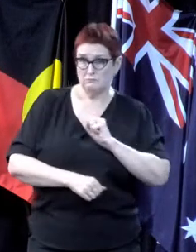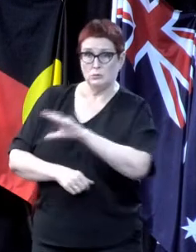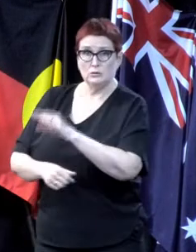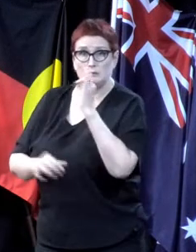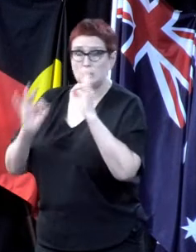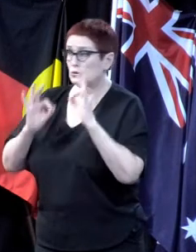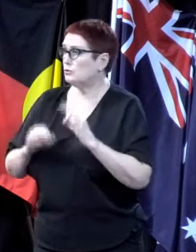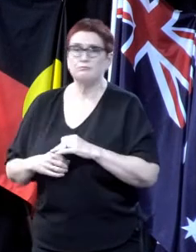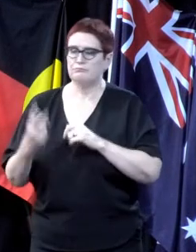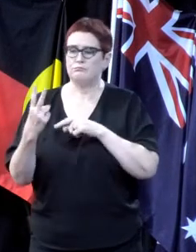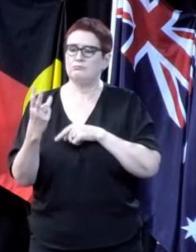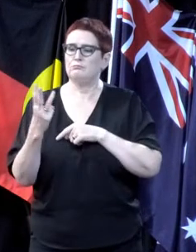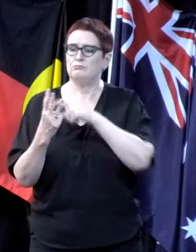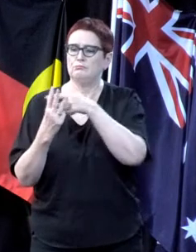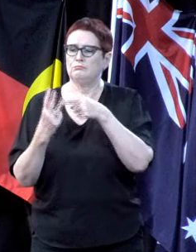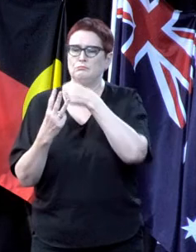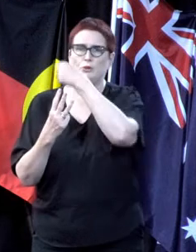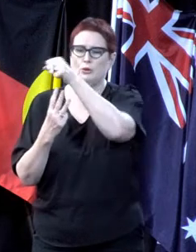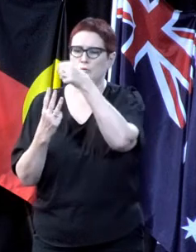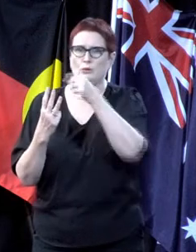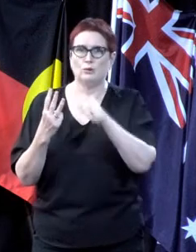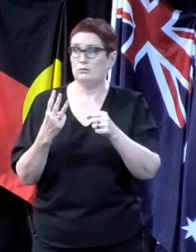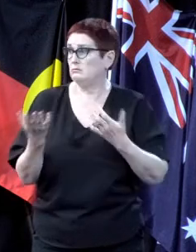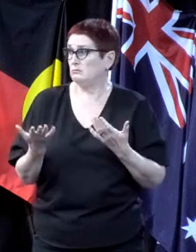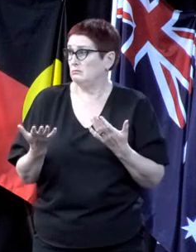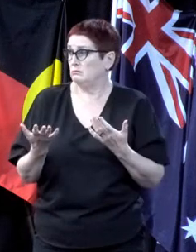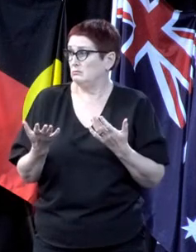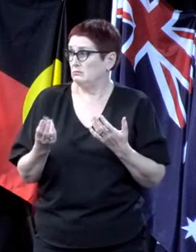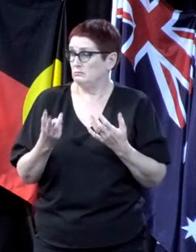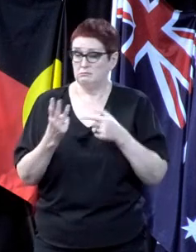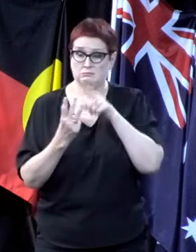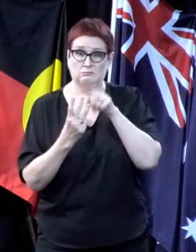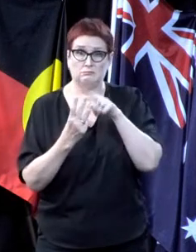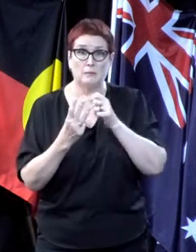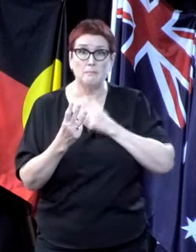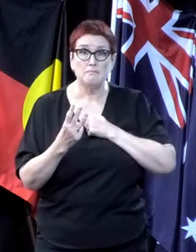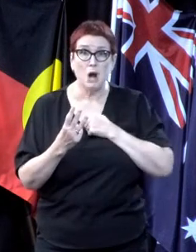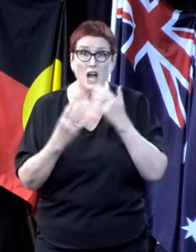No. MS SWANCUTT: No. No. We don't have a special school where we live in Bowen,